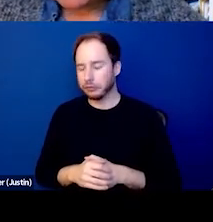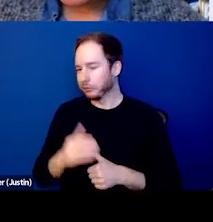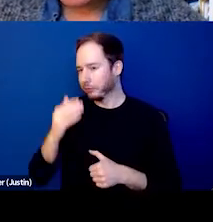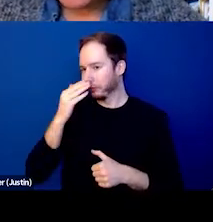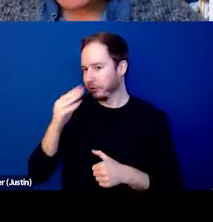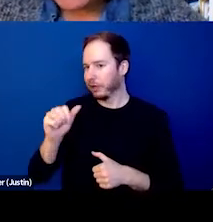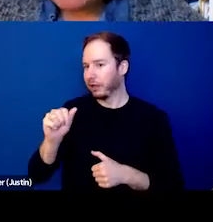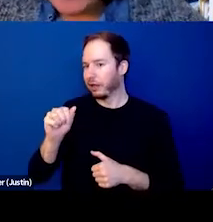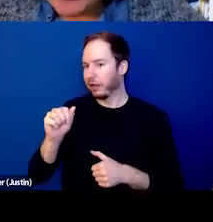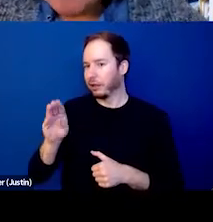Thanks so much.